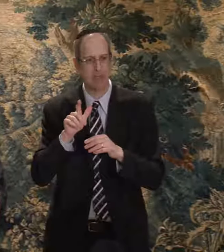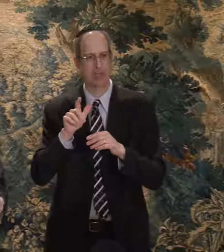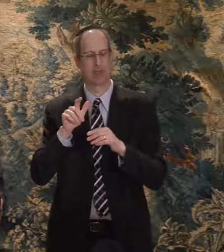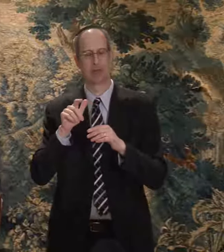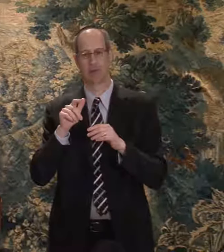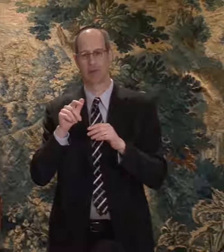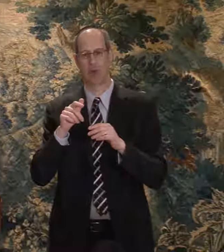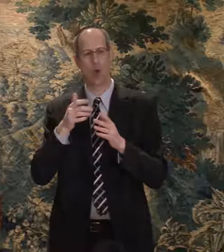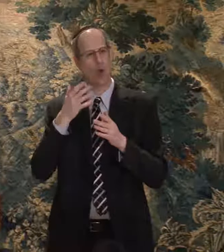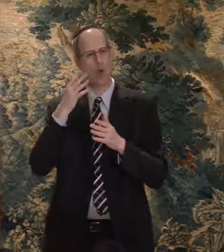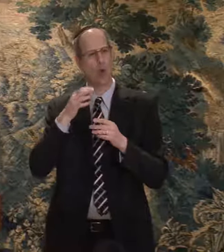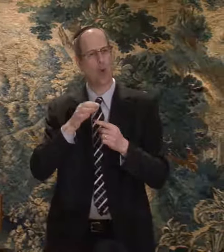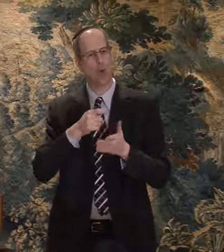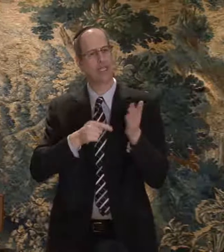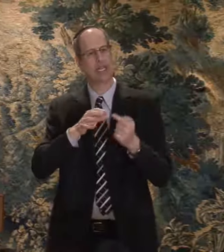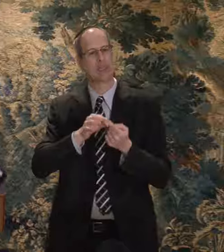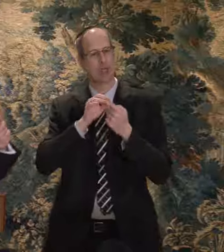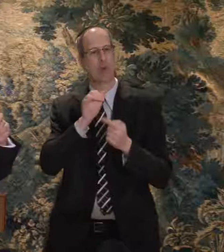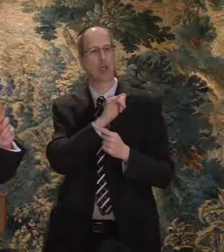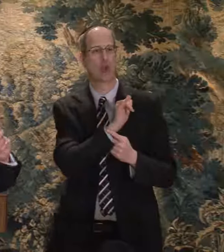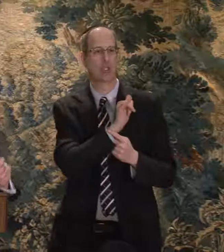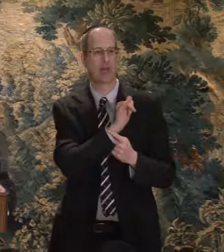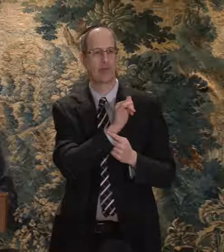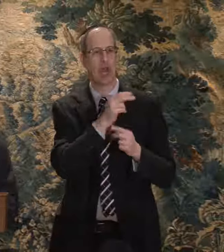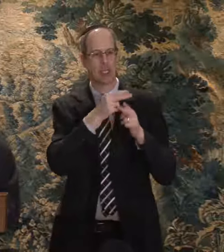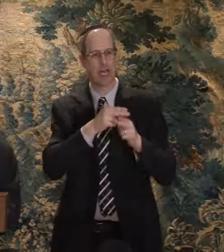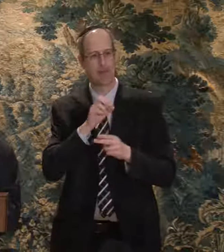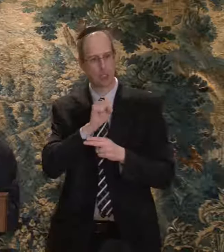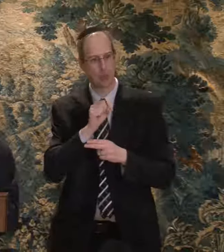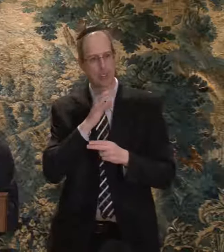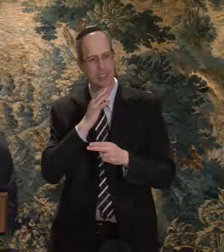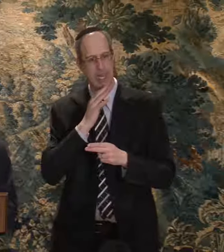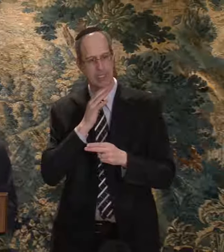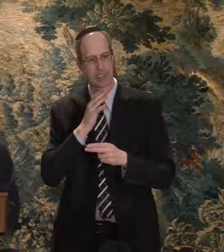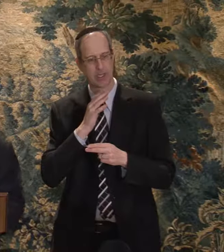you a safe and the shame Ishmael says you know what it has to do it has to do